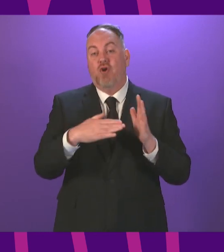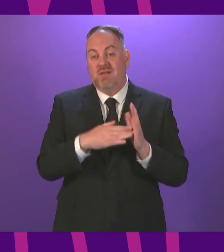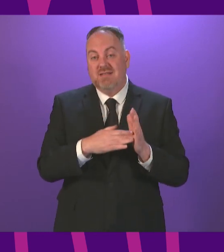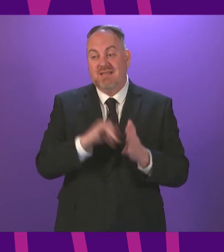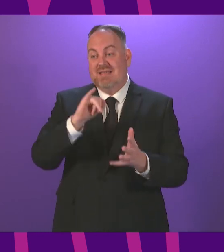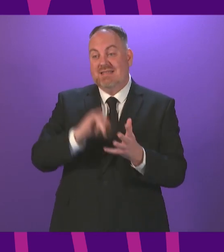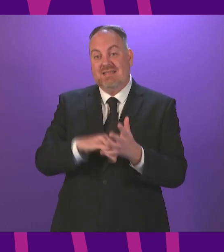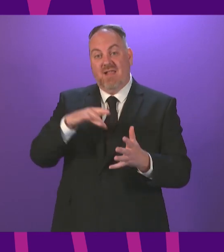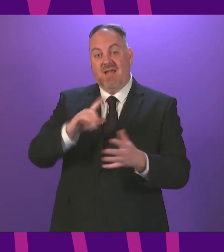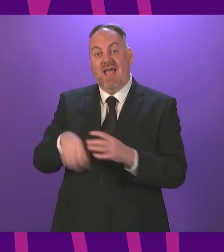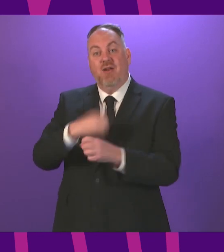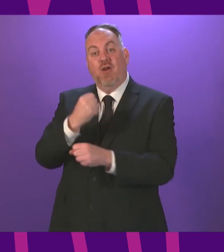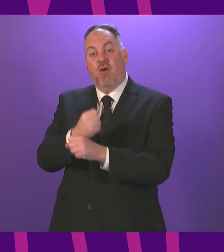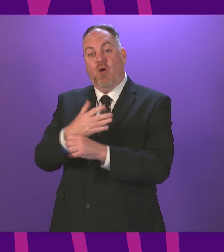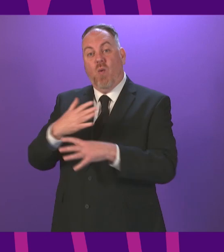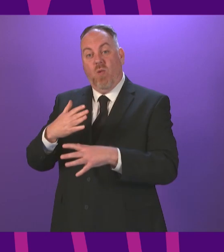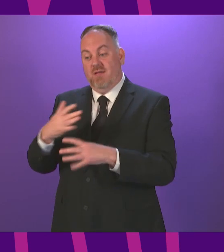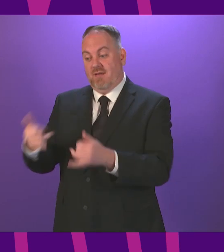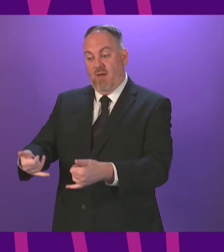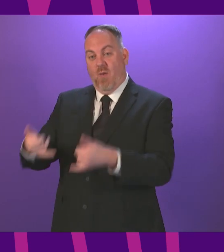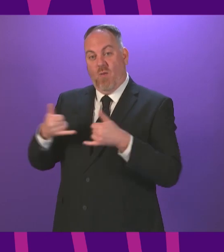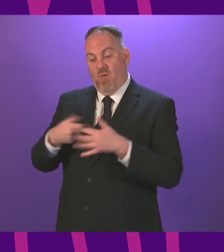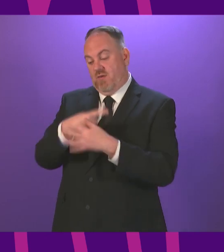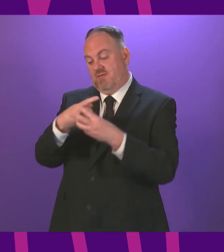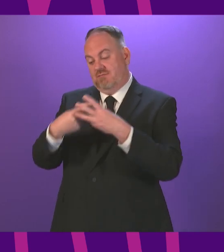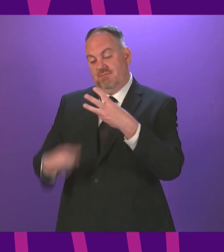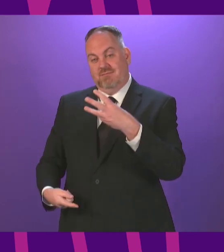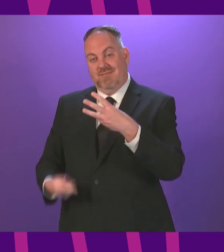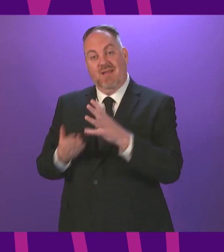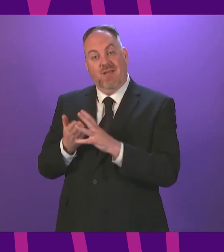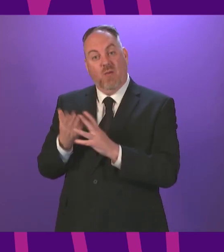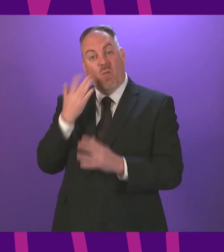while serving a six-year sentence. The skill that he learned during the programme was cooking,